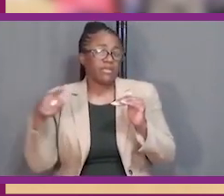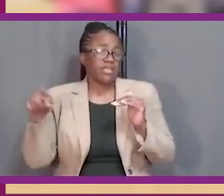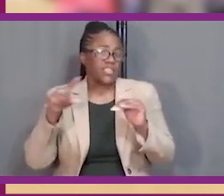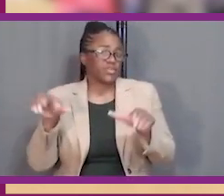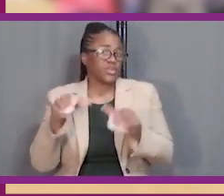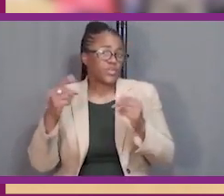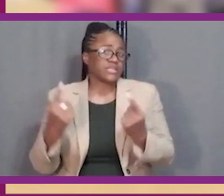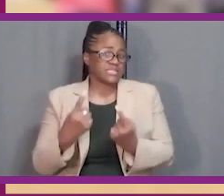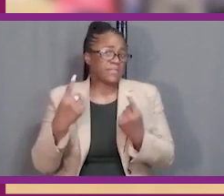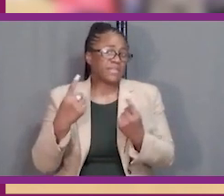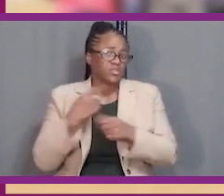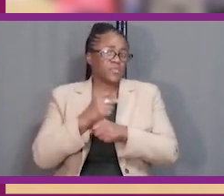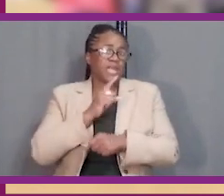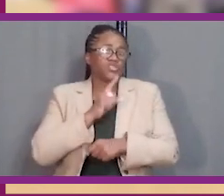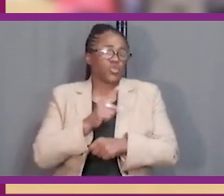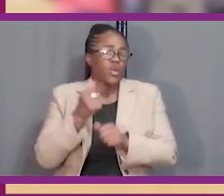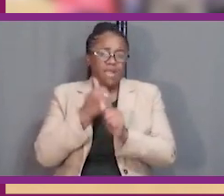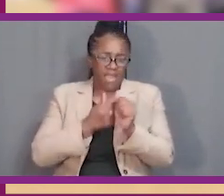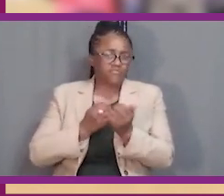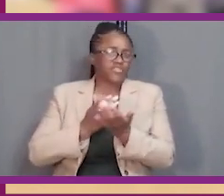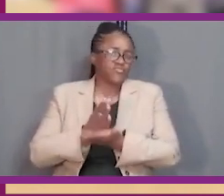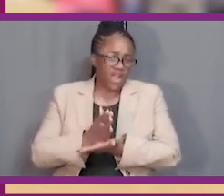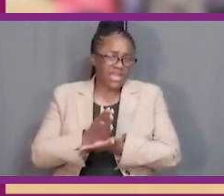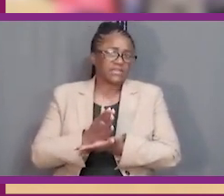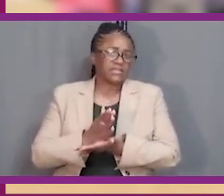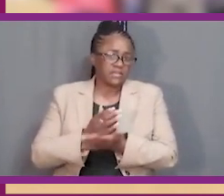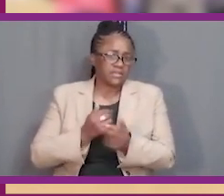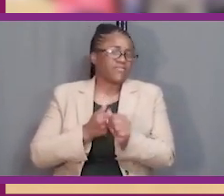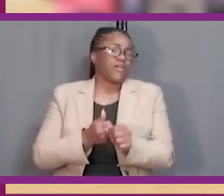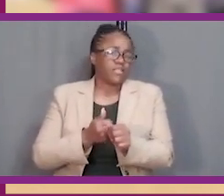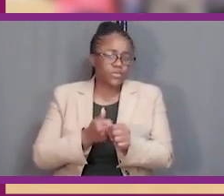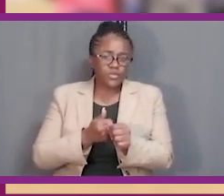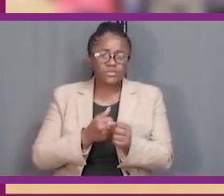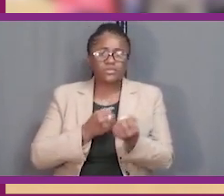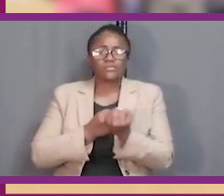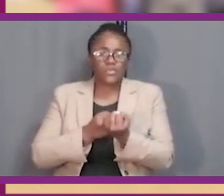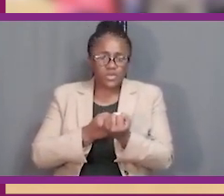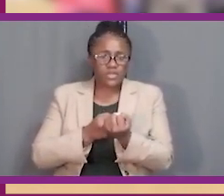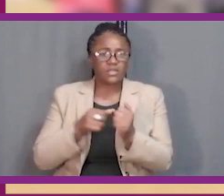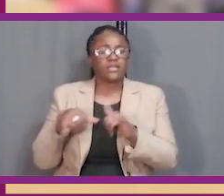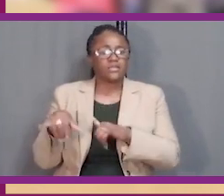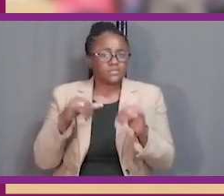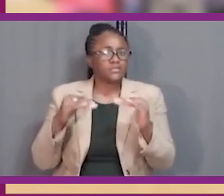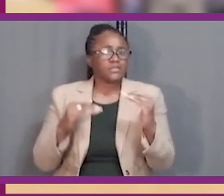equality is therefore in their policy implementations or policy formulations.